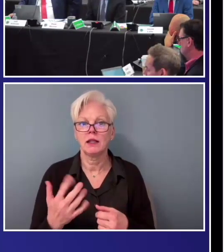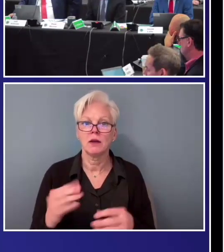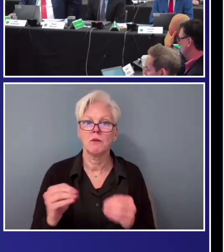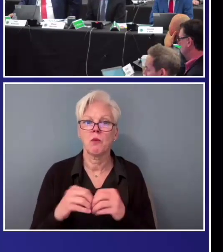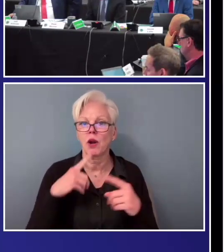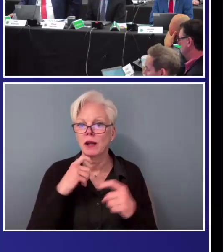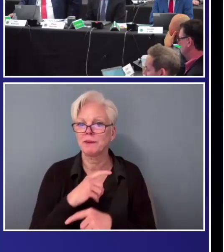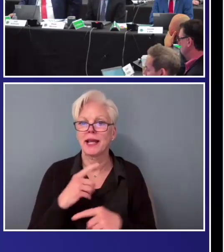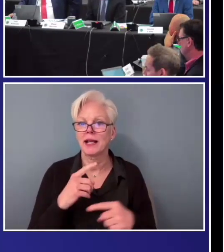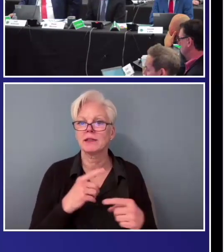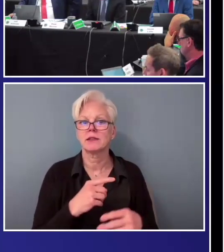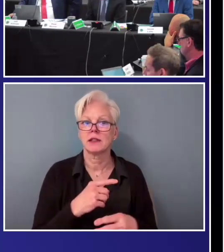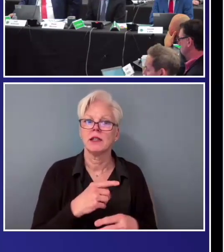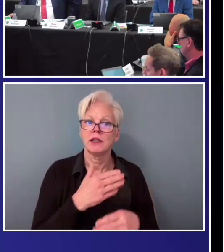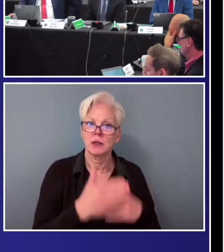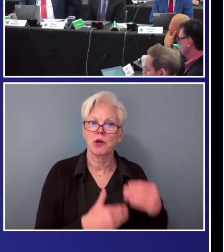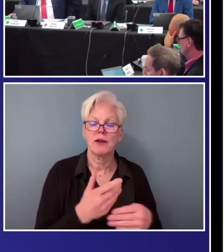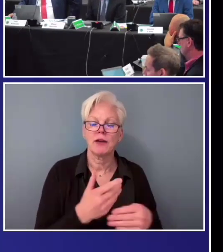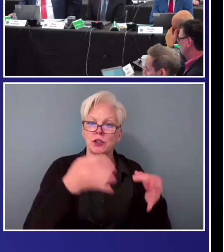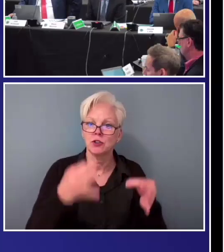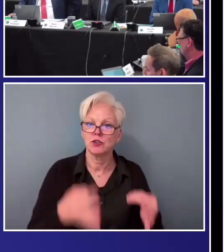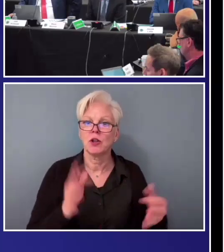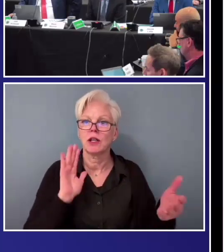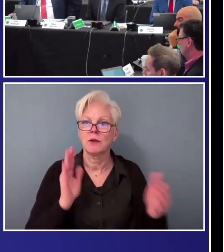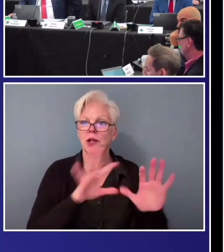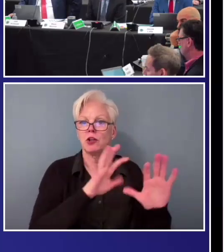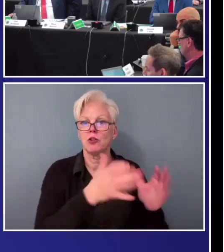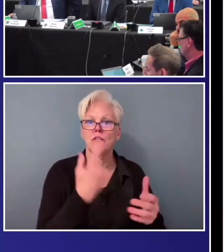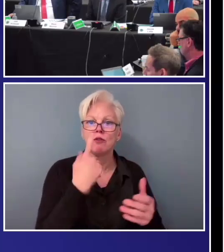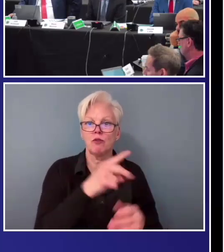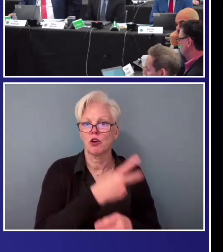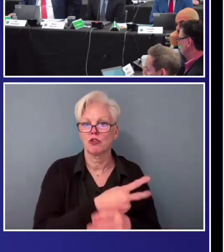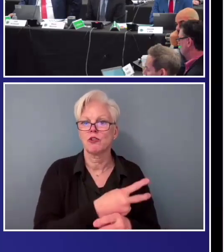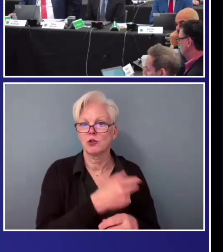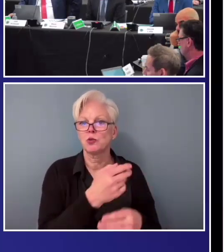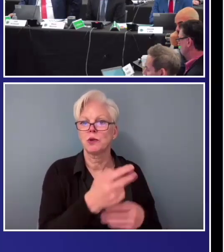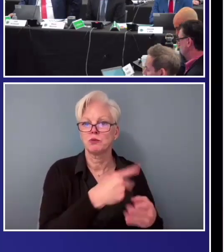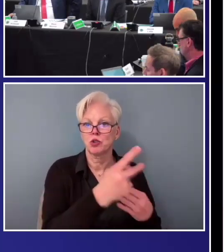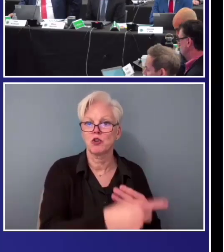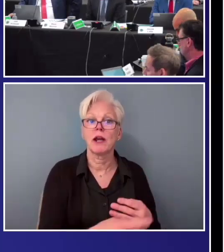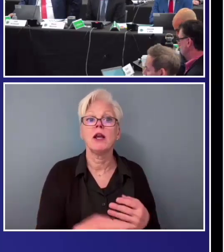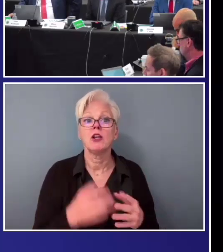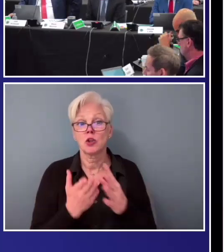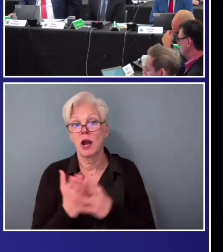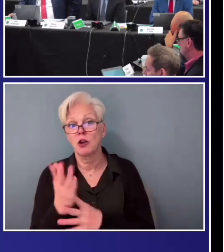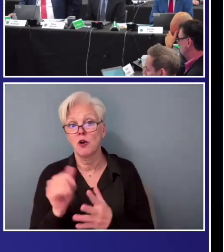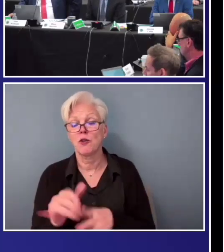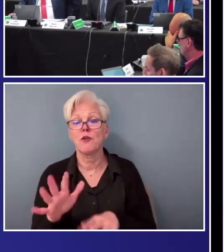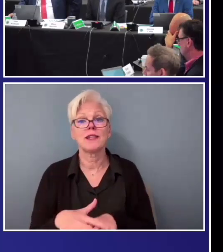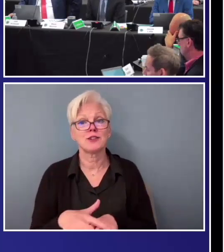graduate -- the process for determining comparison groups for graduate programs. So I'll go through this slowly to make sure